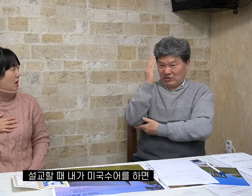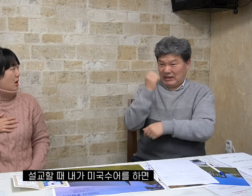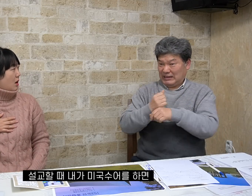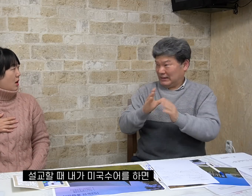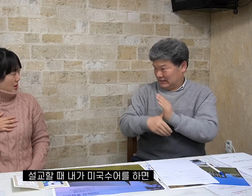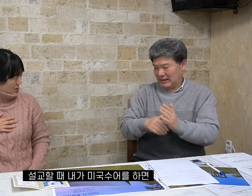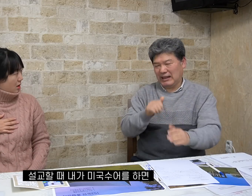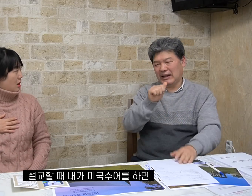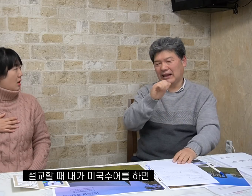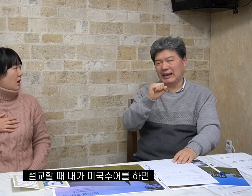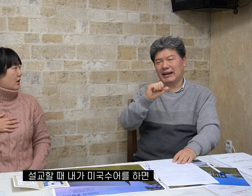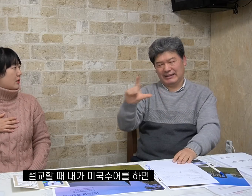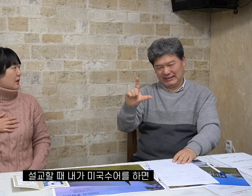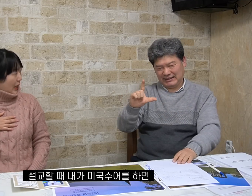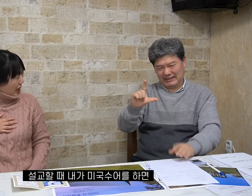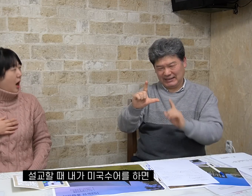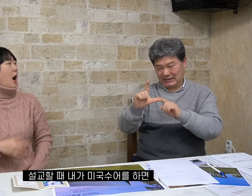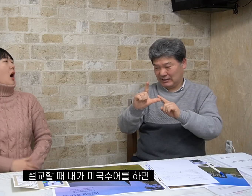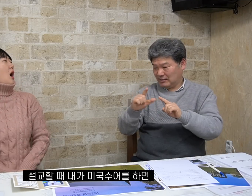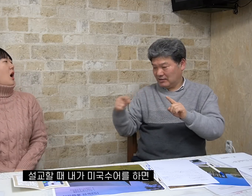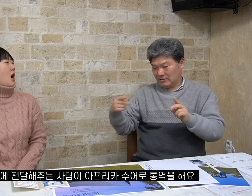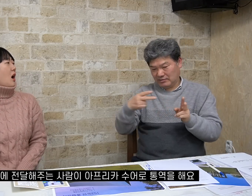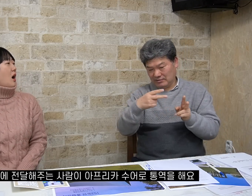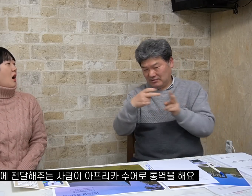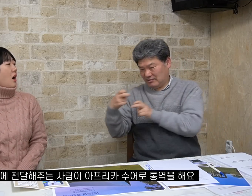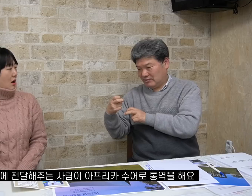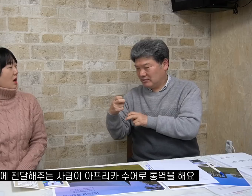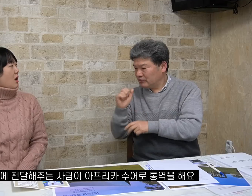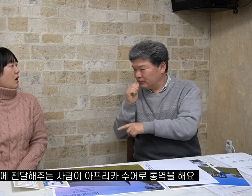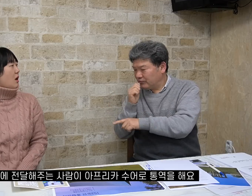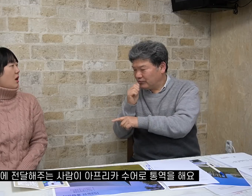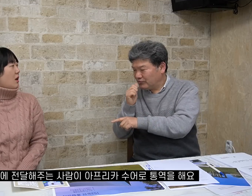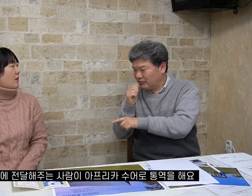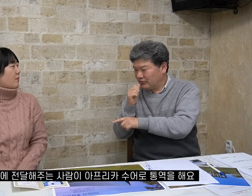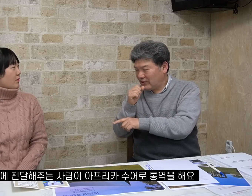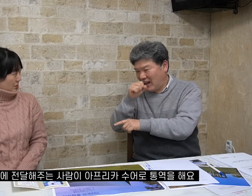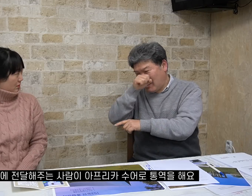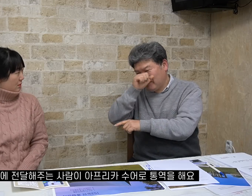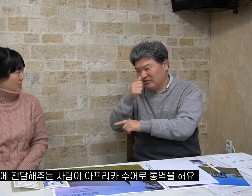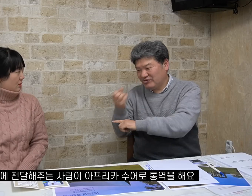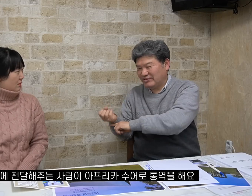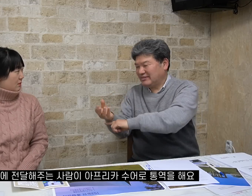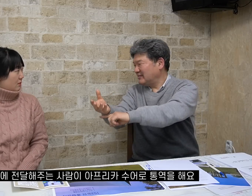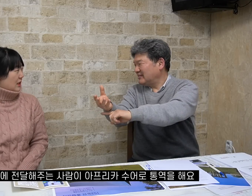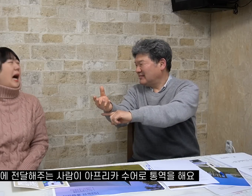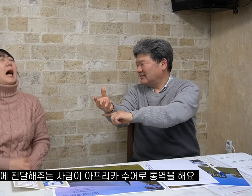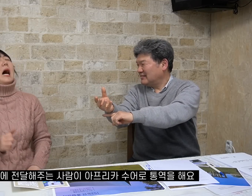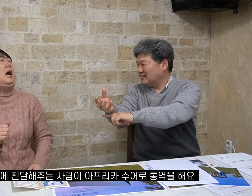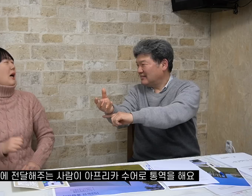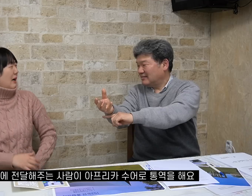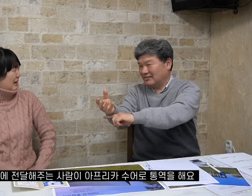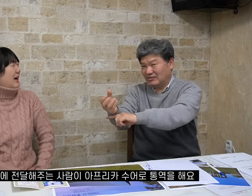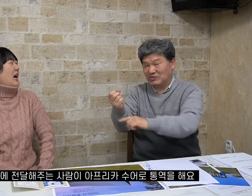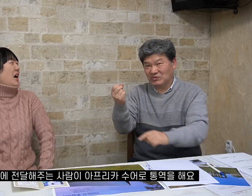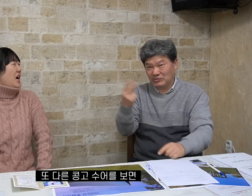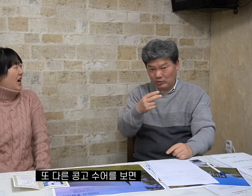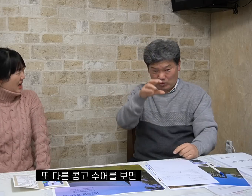When I preach in American sign language, someone in the middle translates it into African sign language.